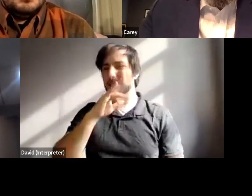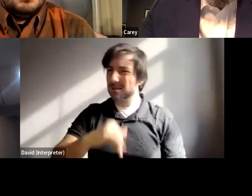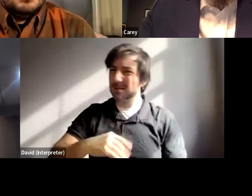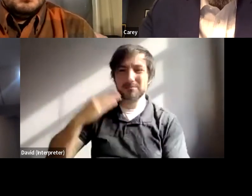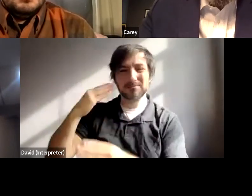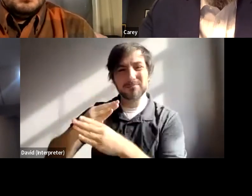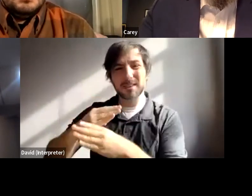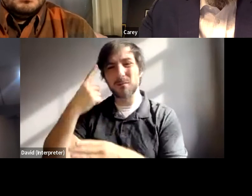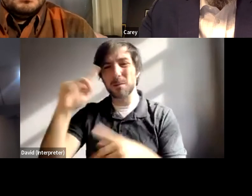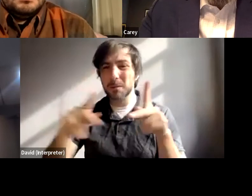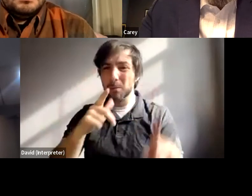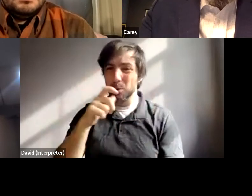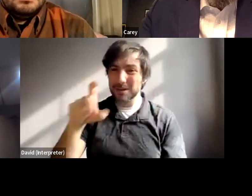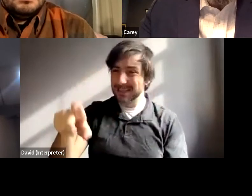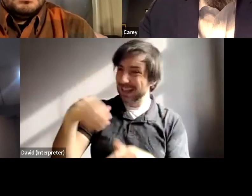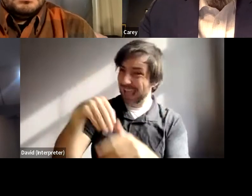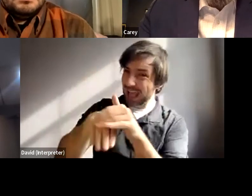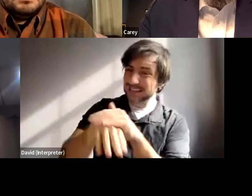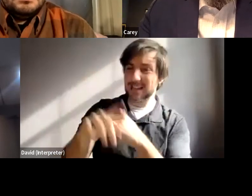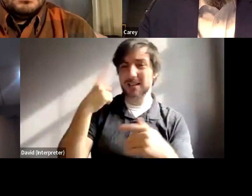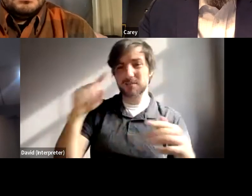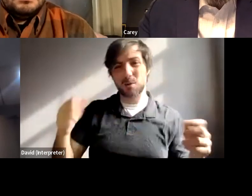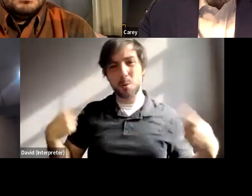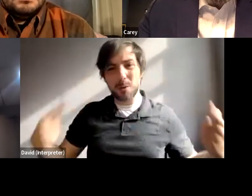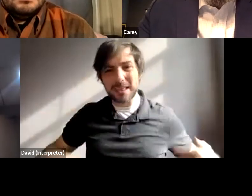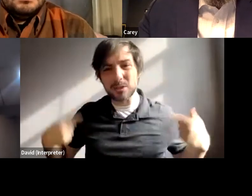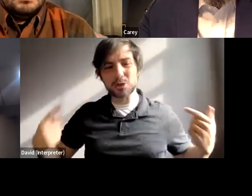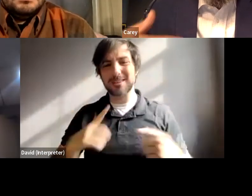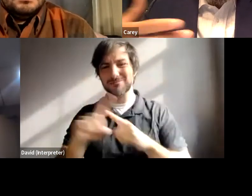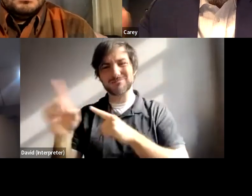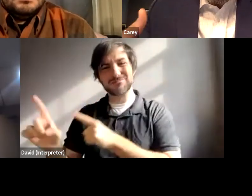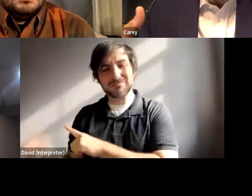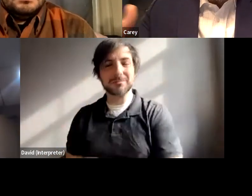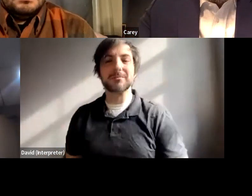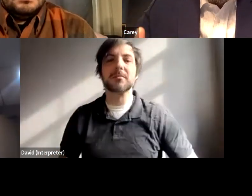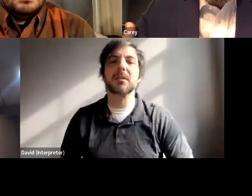need access with wheelchairs and things of that nature. Are there -- is there anything